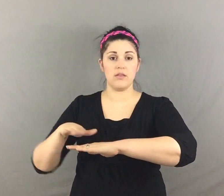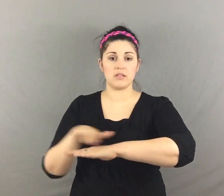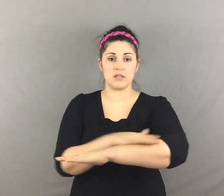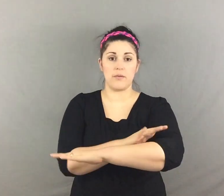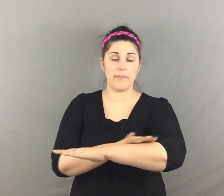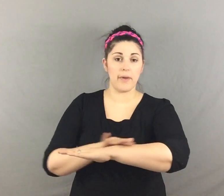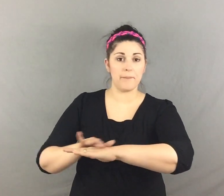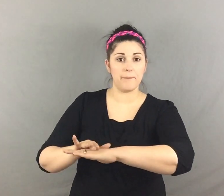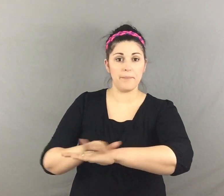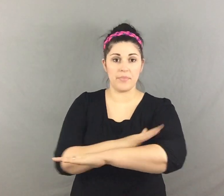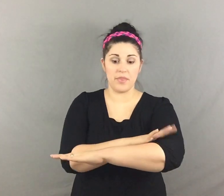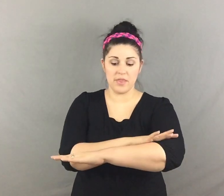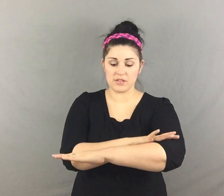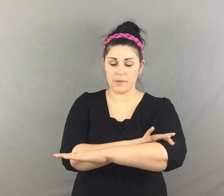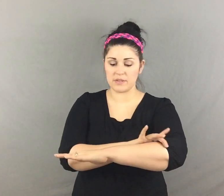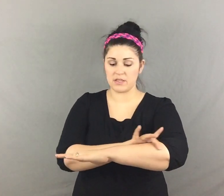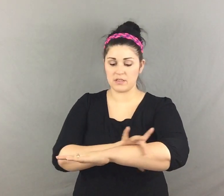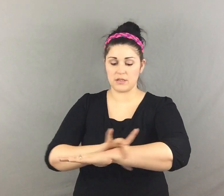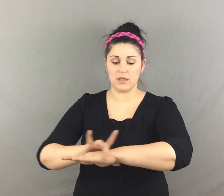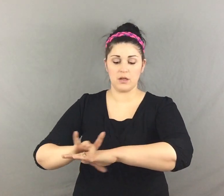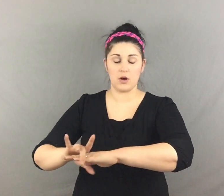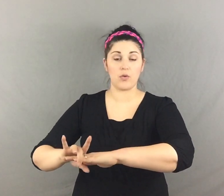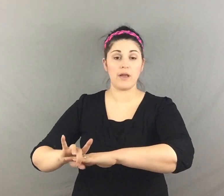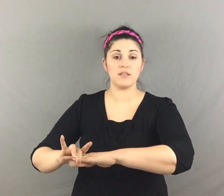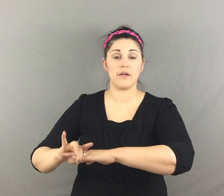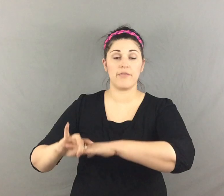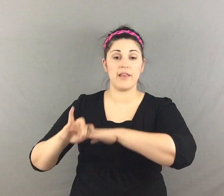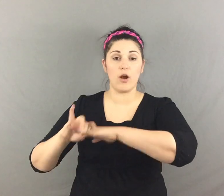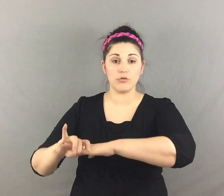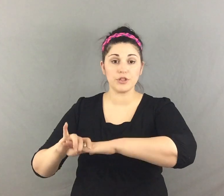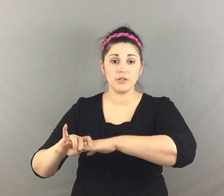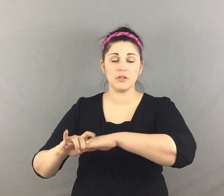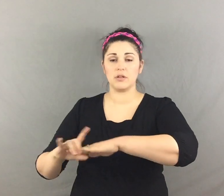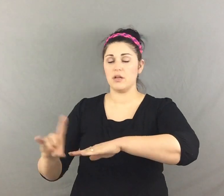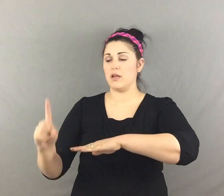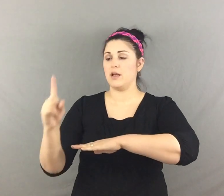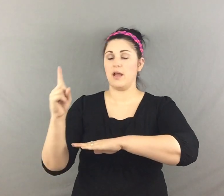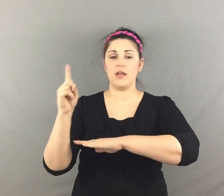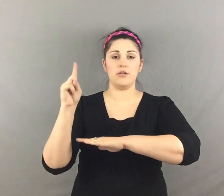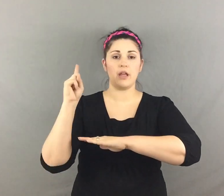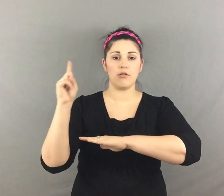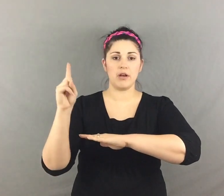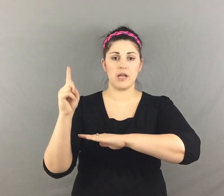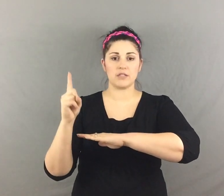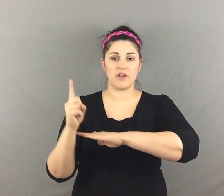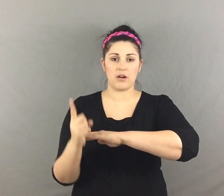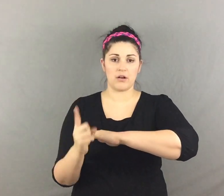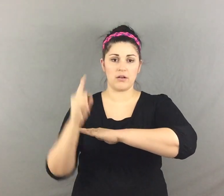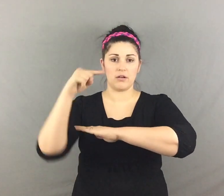and this is the, this represents the horizon of the ocean and you take your index finger and